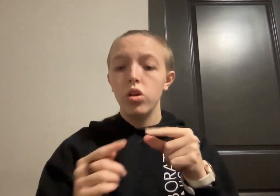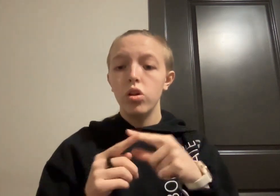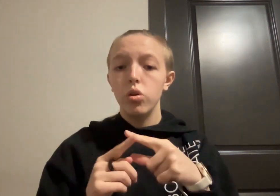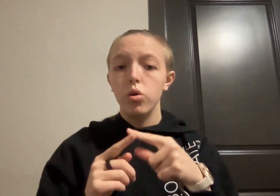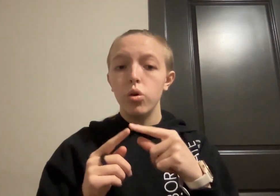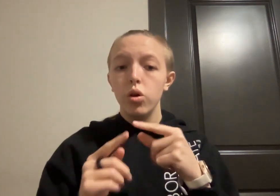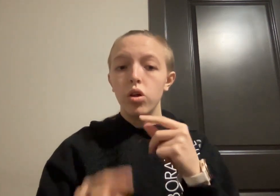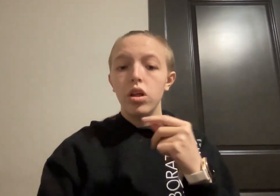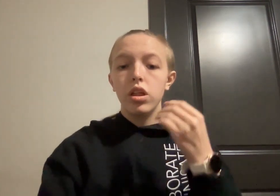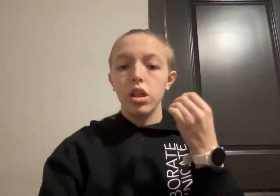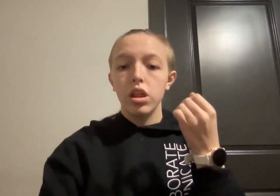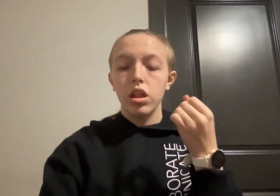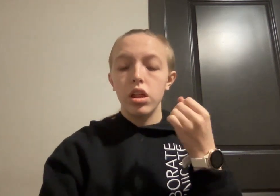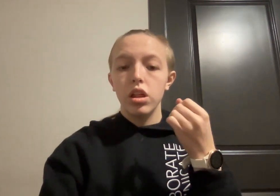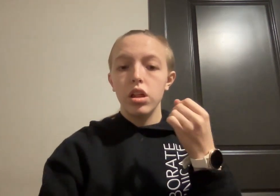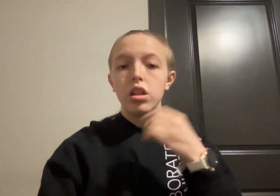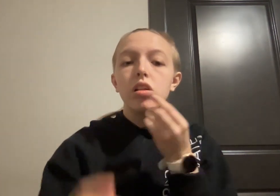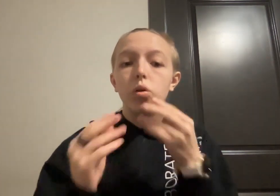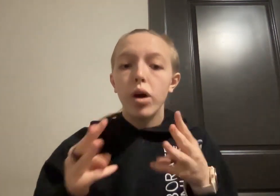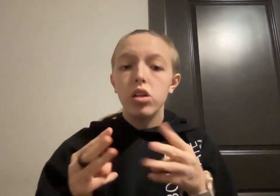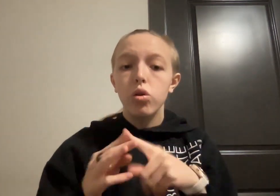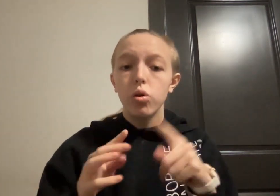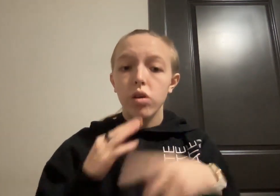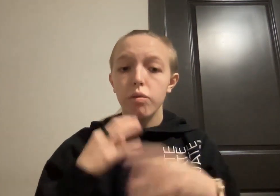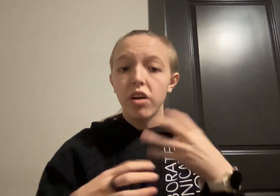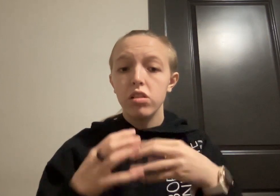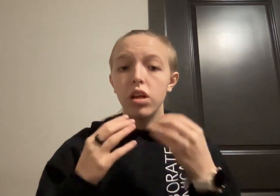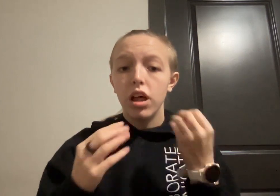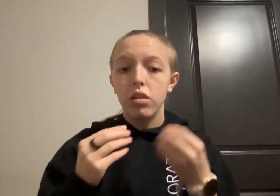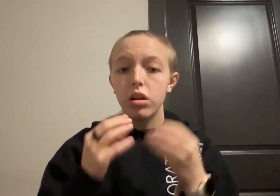as a way to interact and get involved in the deaf